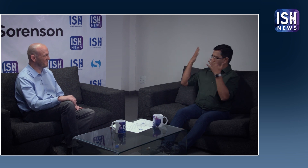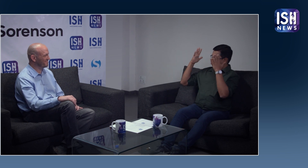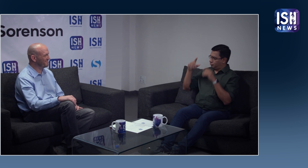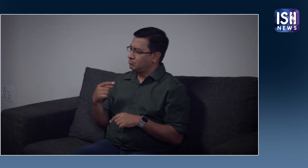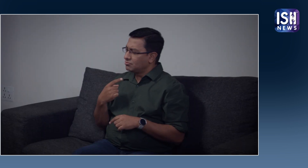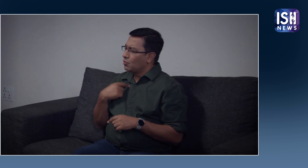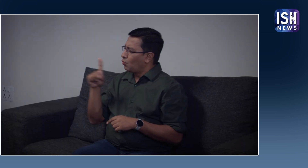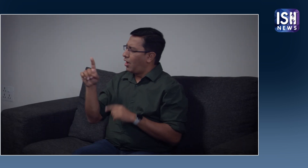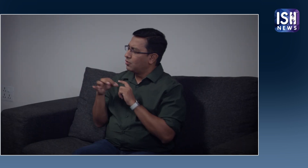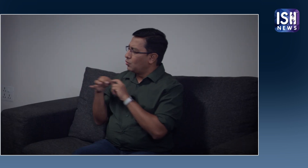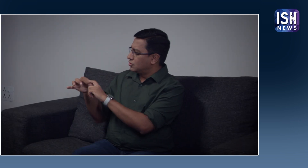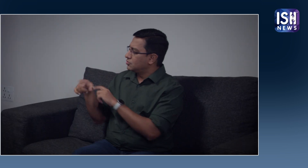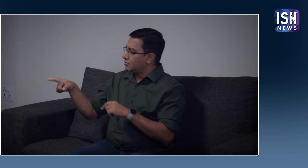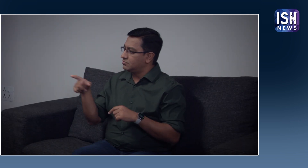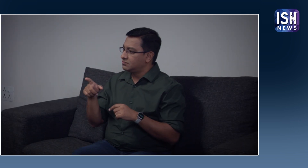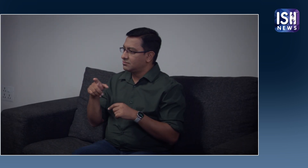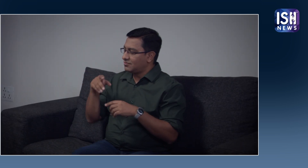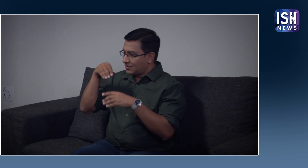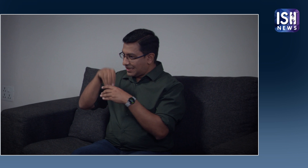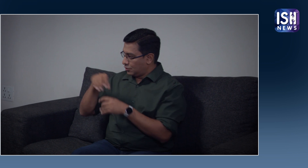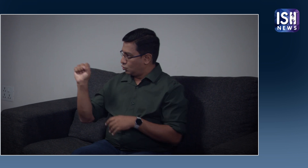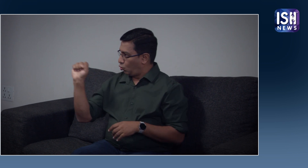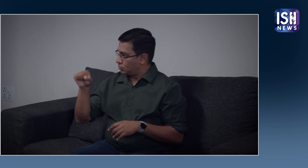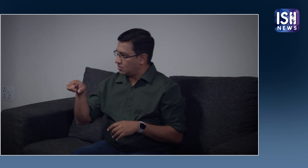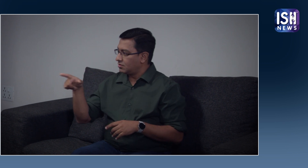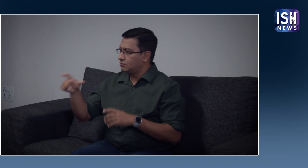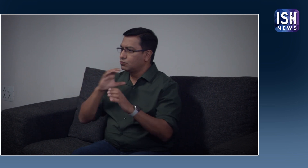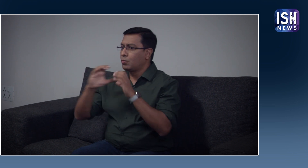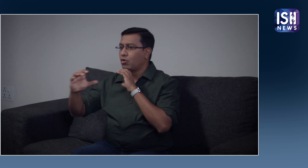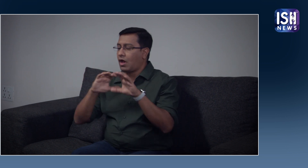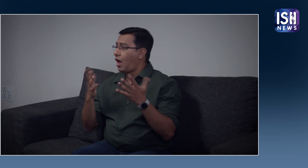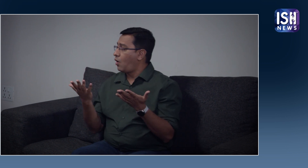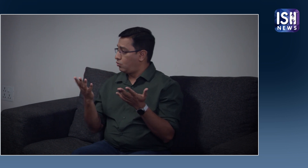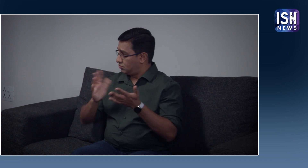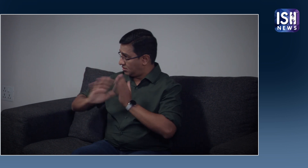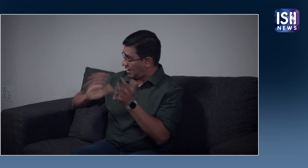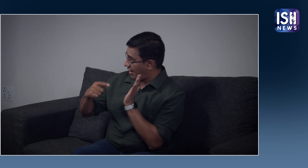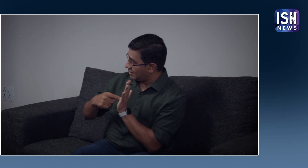I have one question. In Sorenson, how did you communicate? Through Sign language?